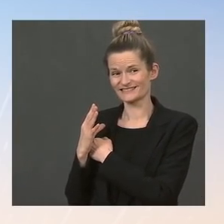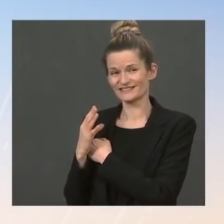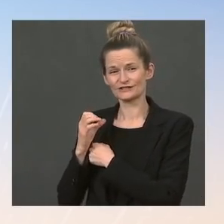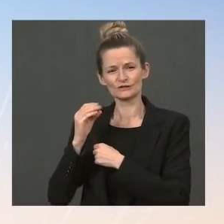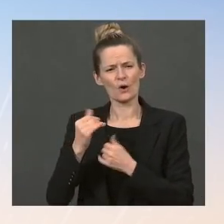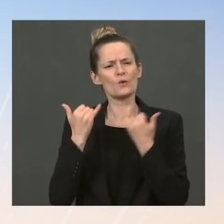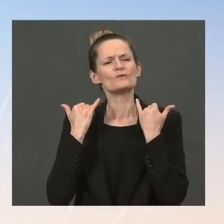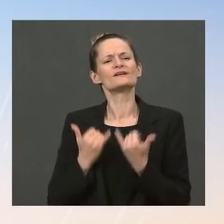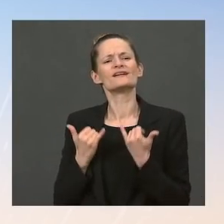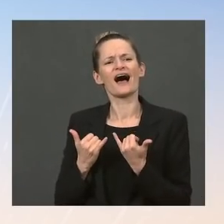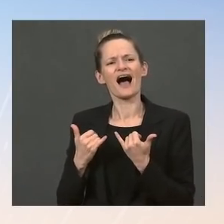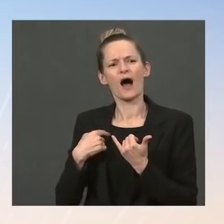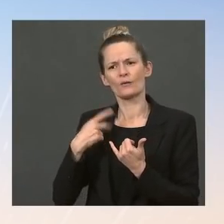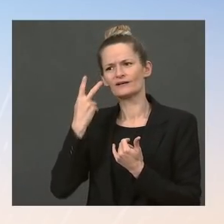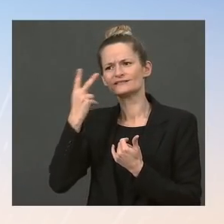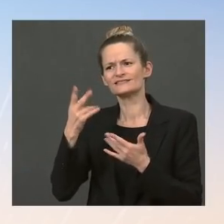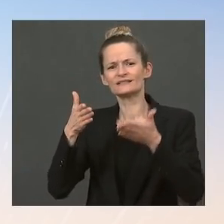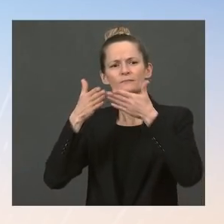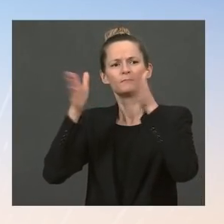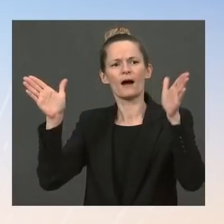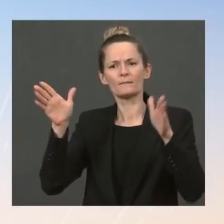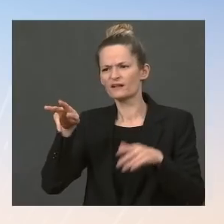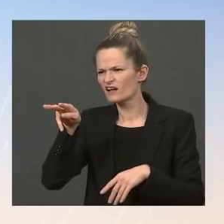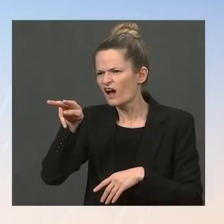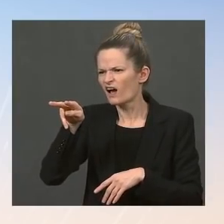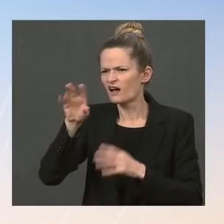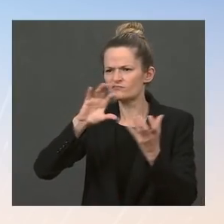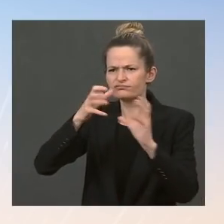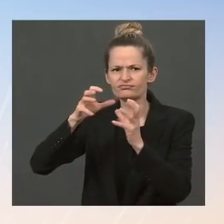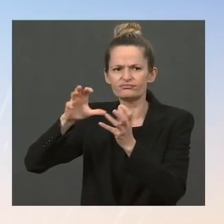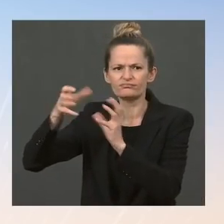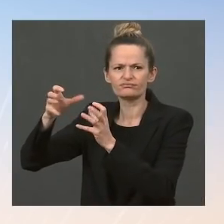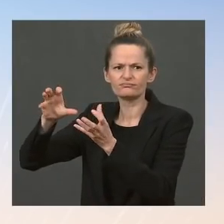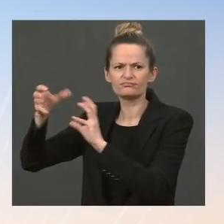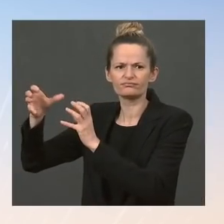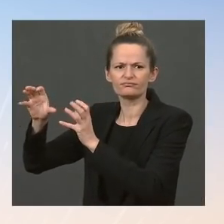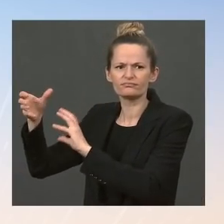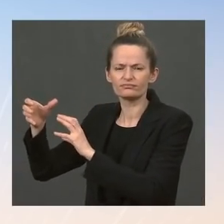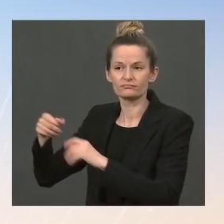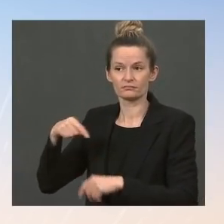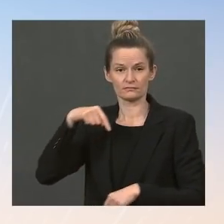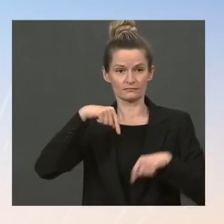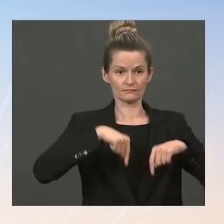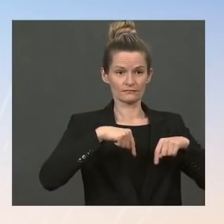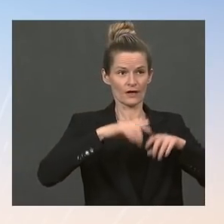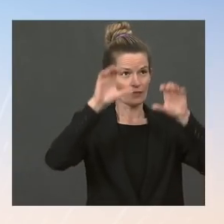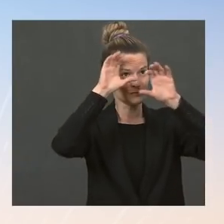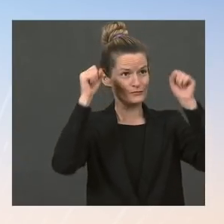What should we take from that in terms of how the President processes the information his advisors are giving?